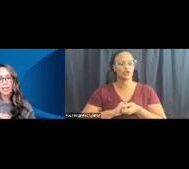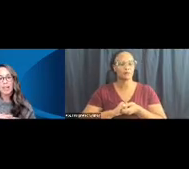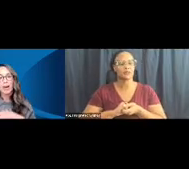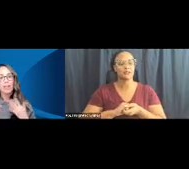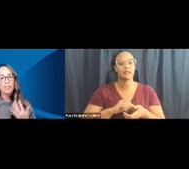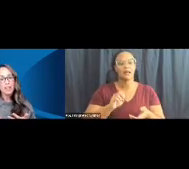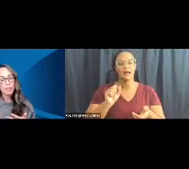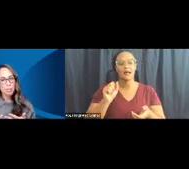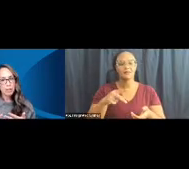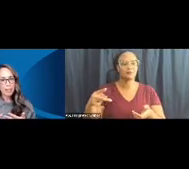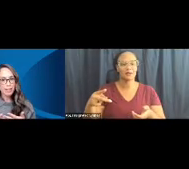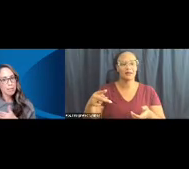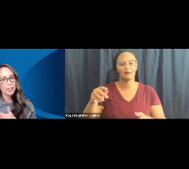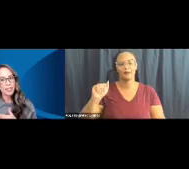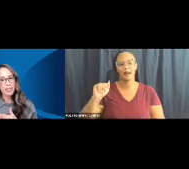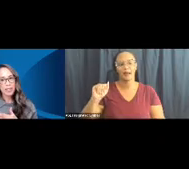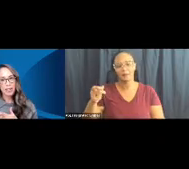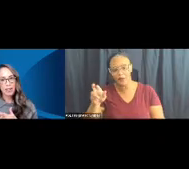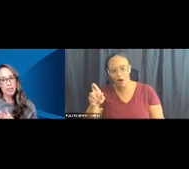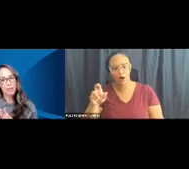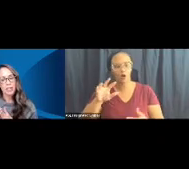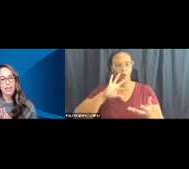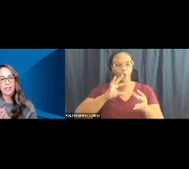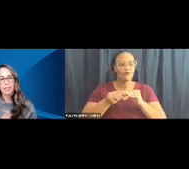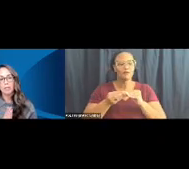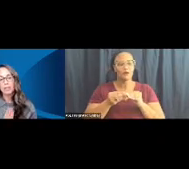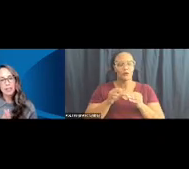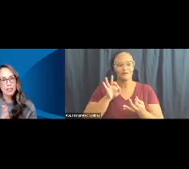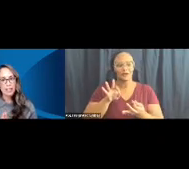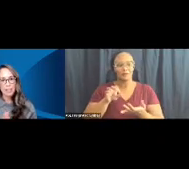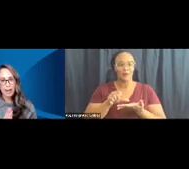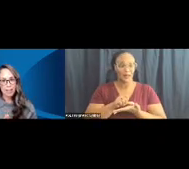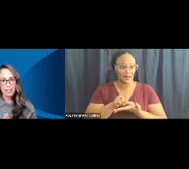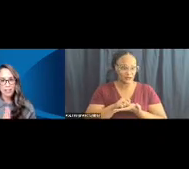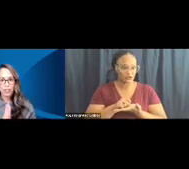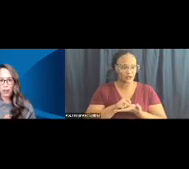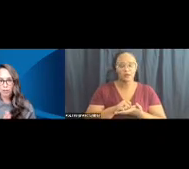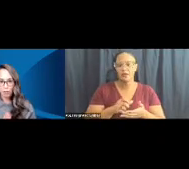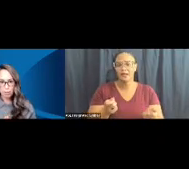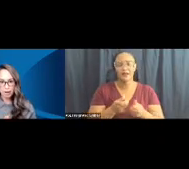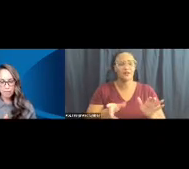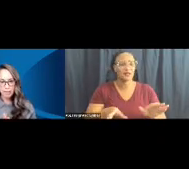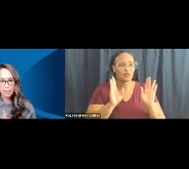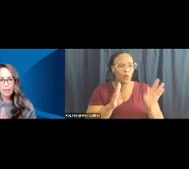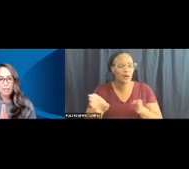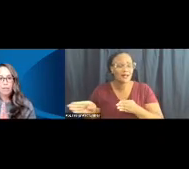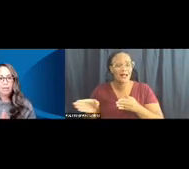find all of the SPPI summary series handouts organized in a really easy to access chart format.